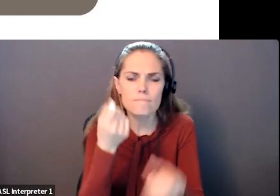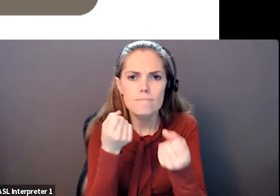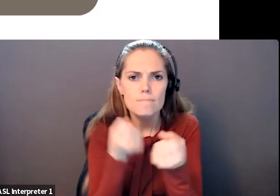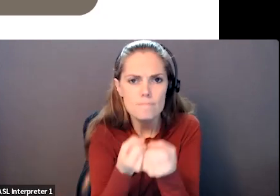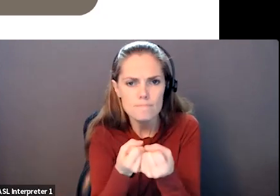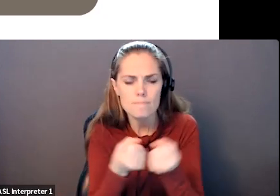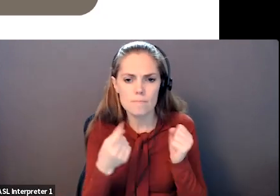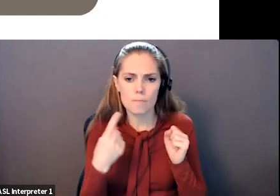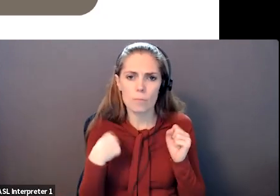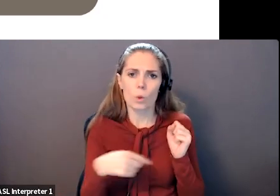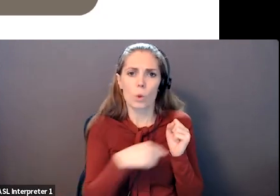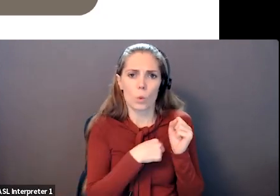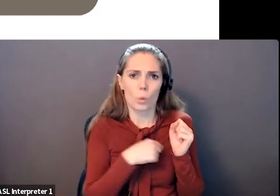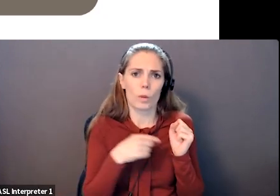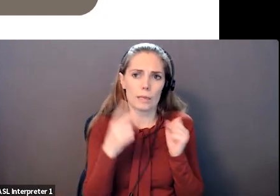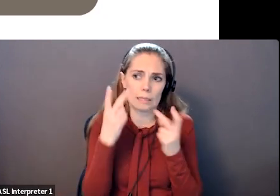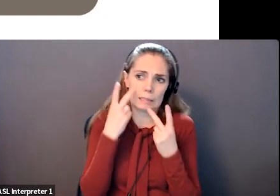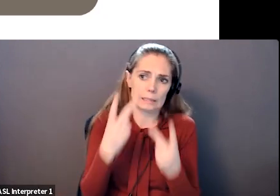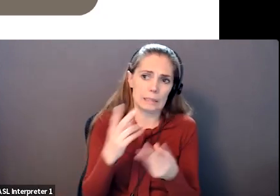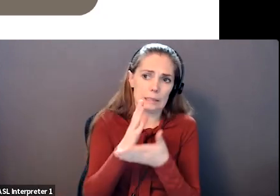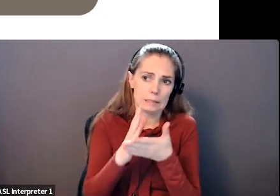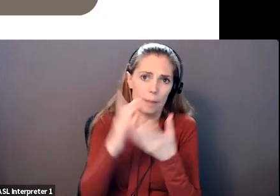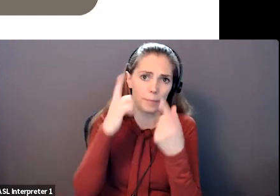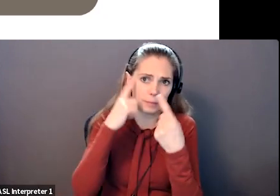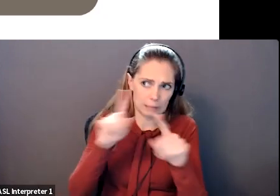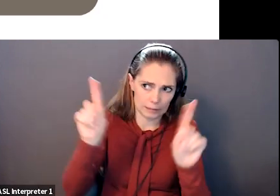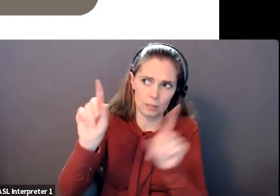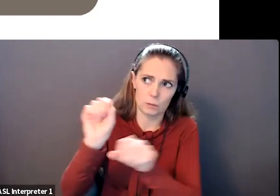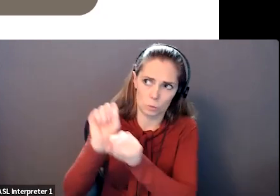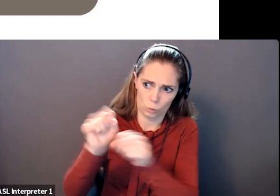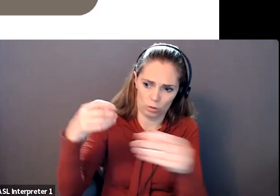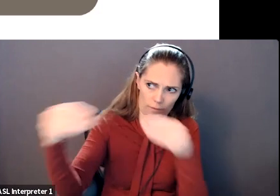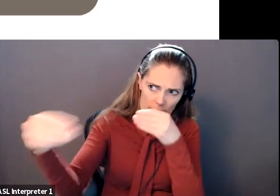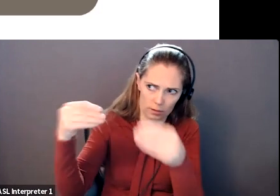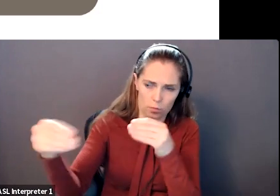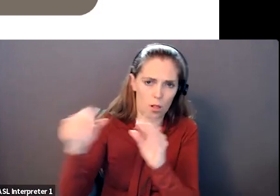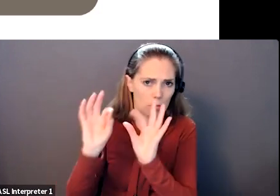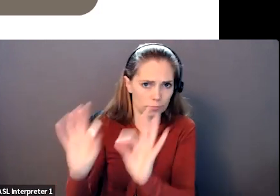opportunities where we're not we're obviously not and so really we've done a lot of education with